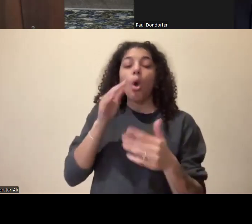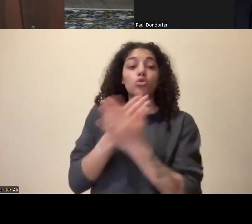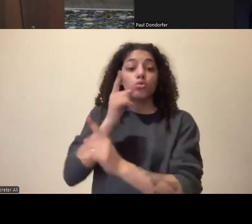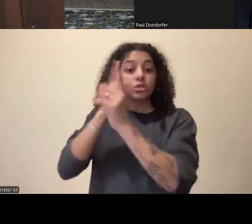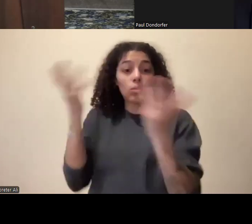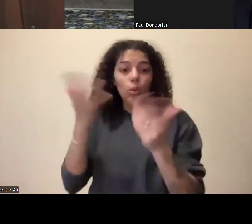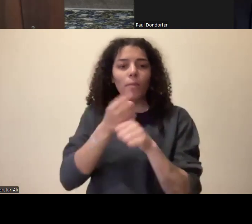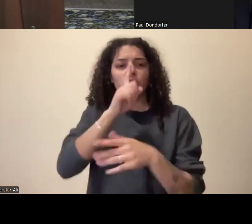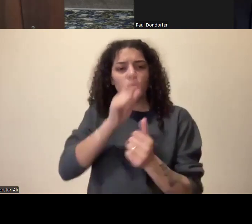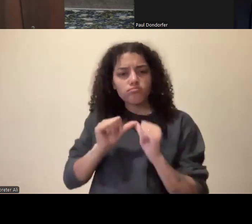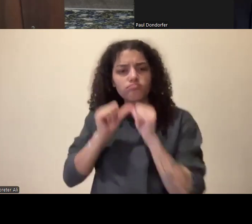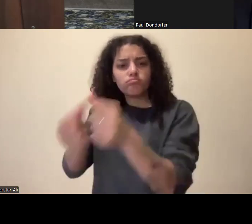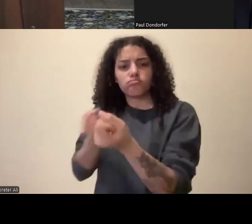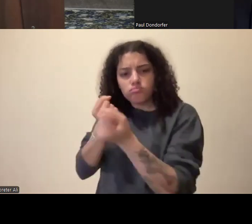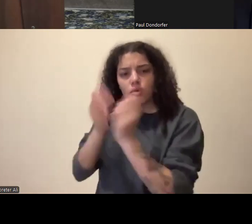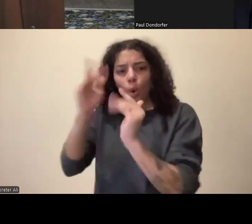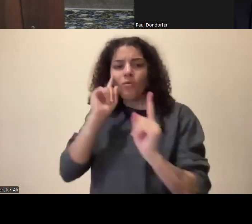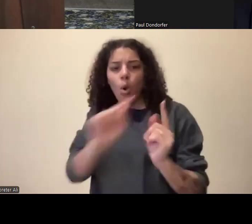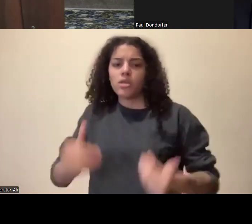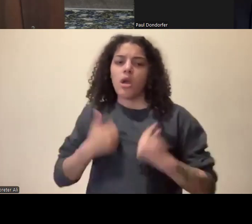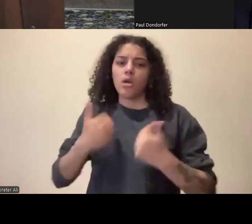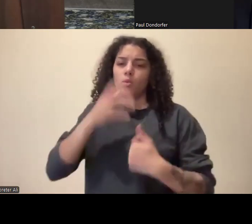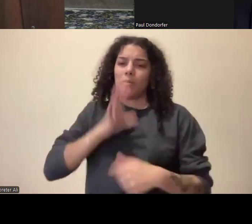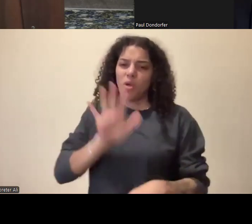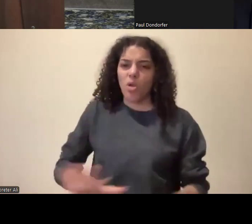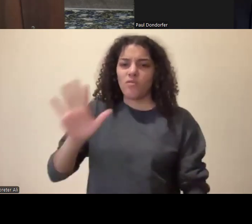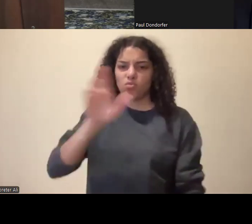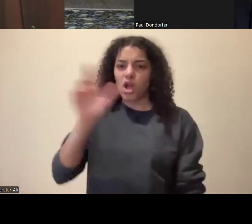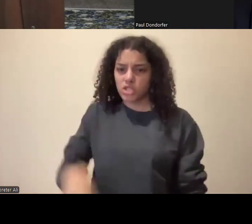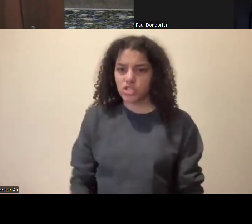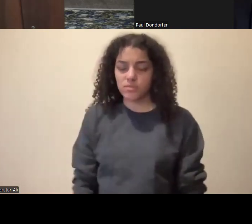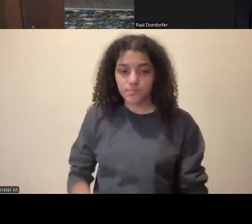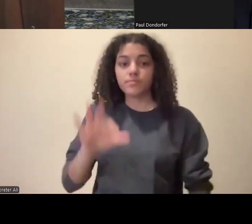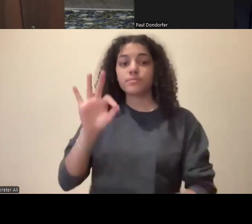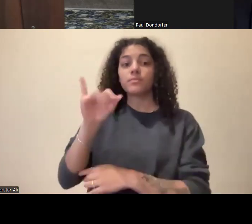of young women across our community And whereas the fairy godmothers of Rochester's tireless